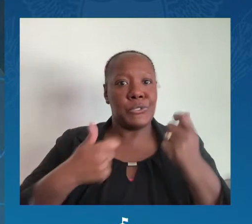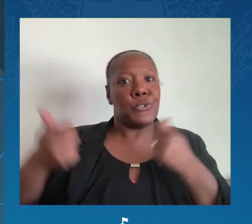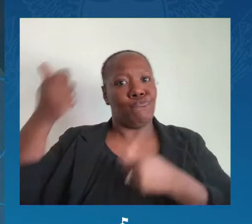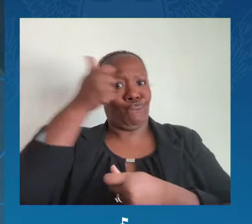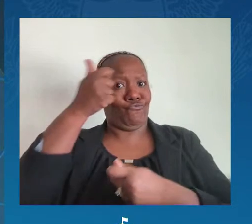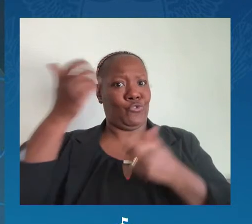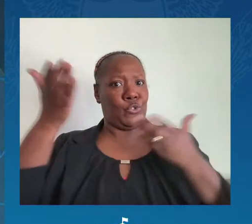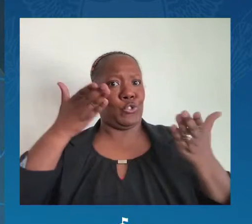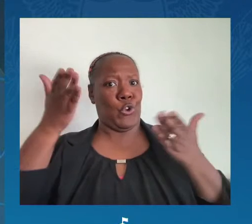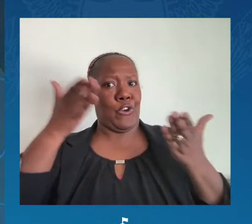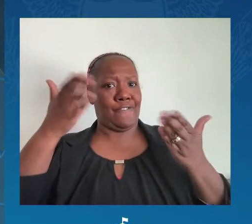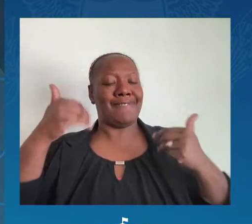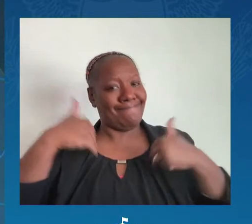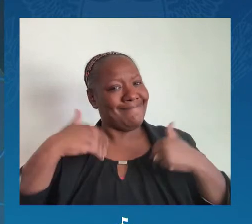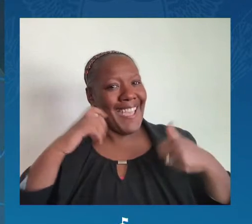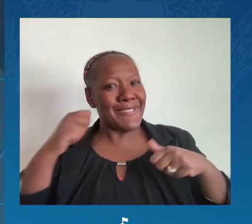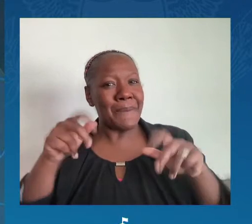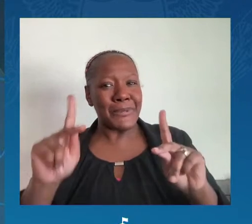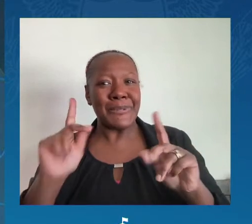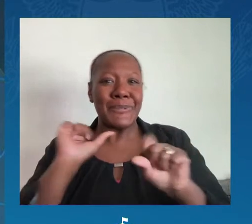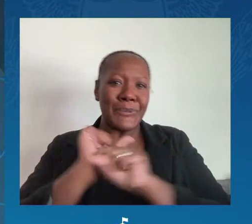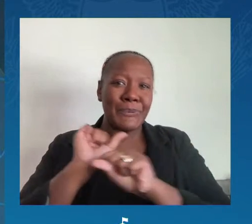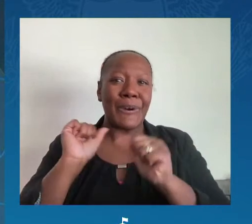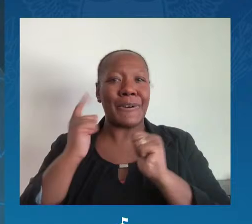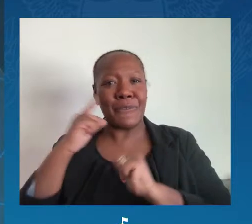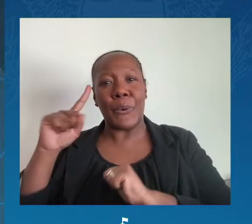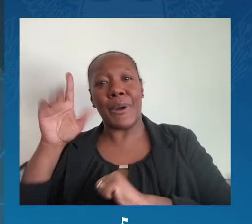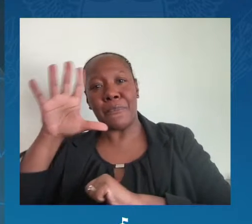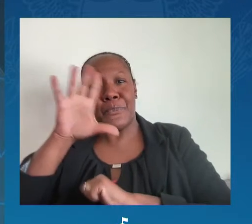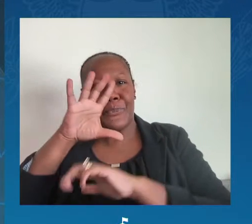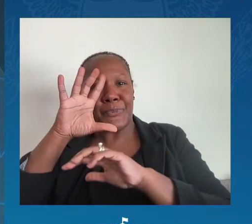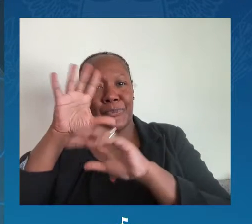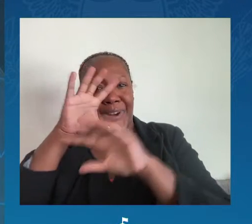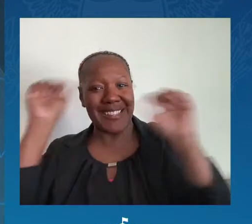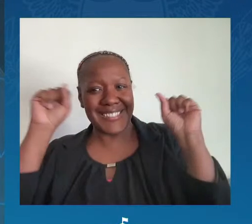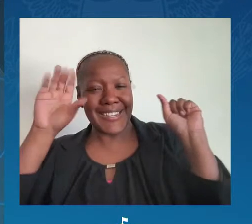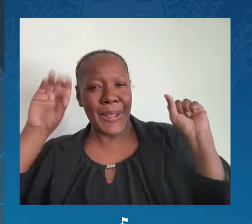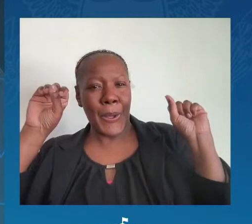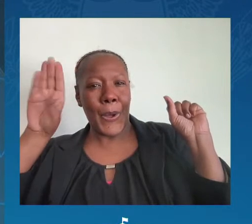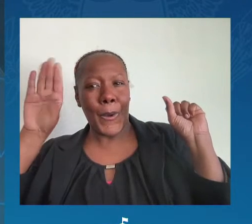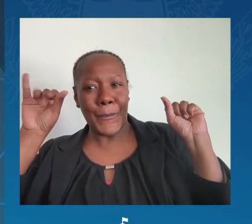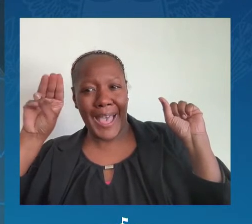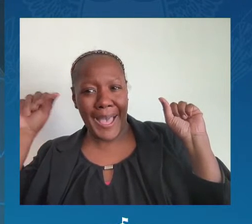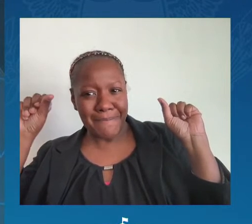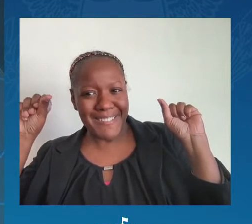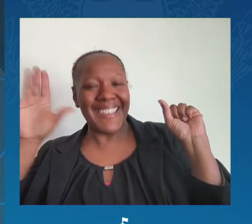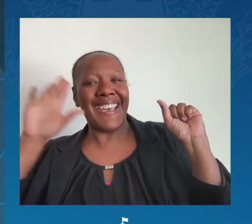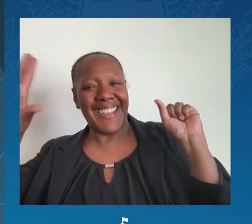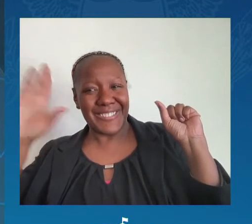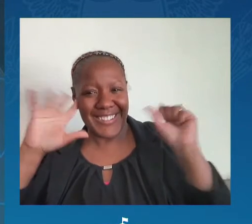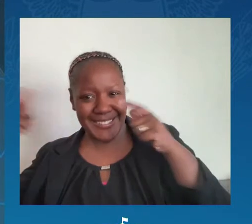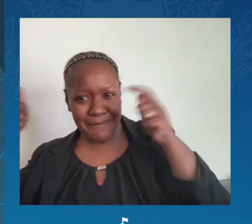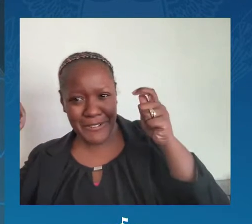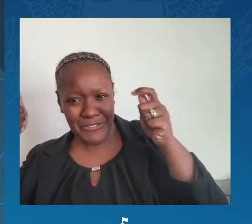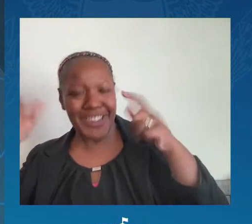I had an opportunity to work for President Obama both in his administration, but also helping to run his foundation.